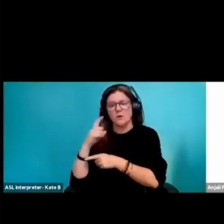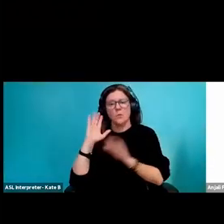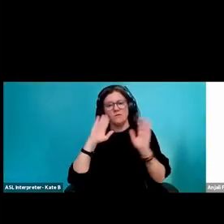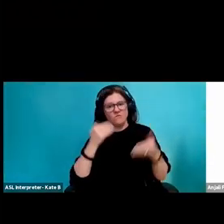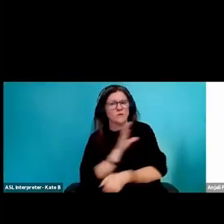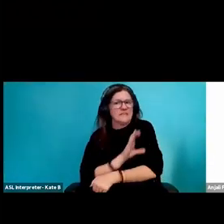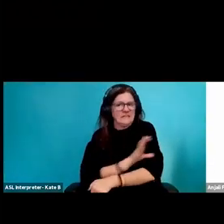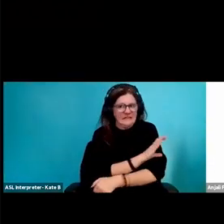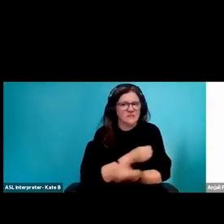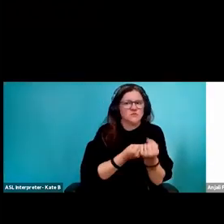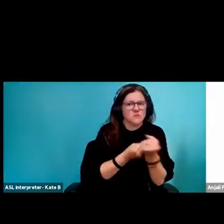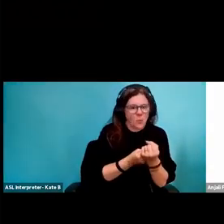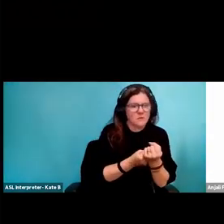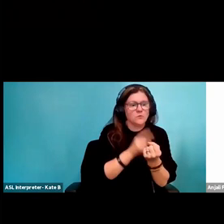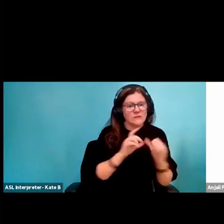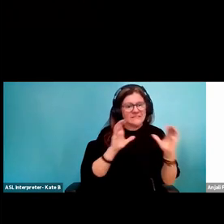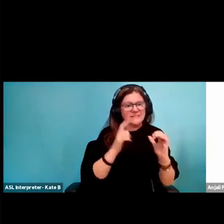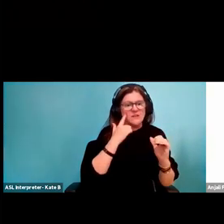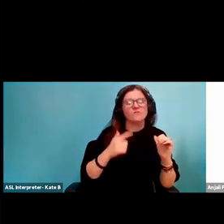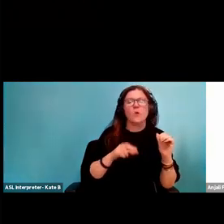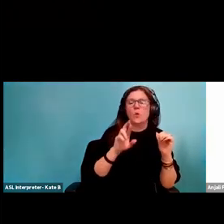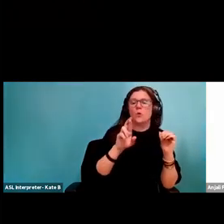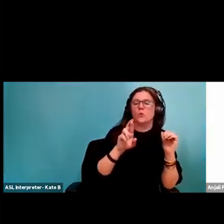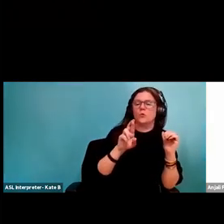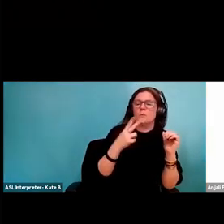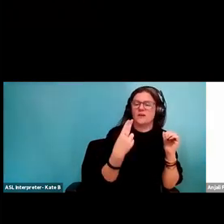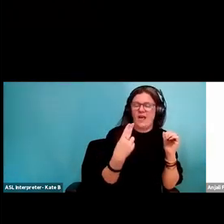supporting women with disabilities seeking reproductive health services, successful pregnancies